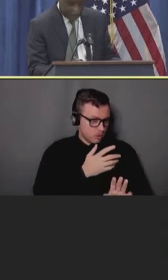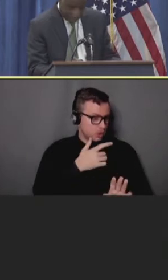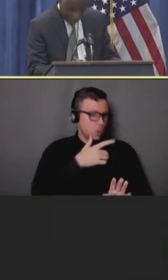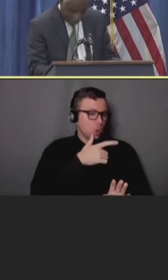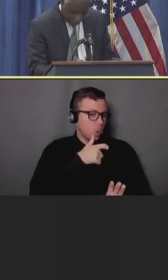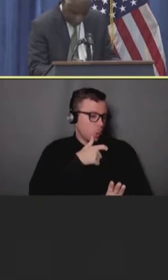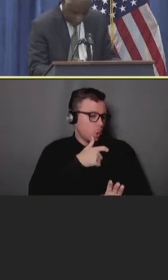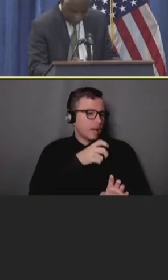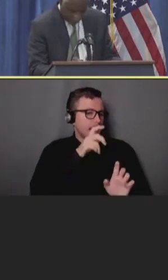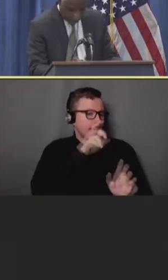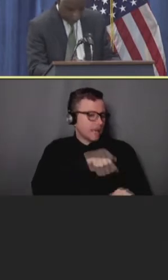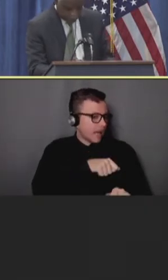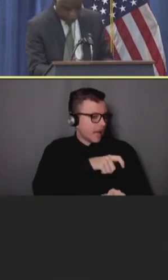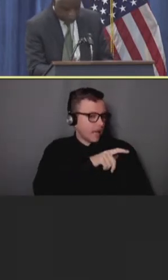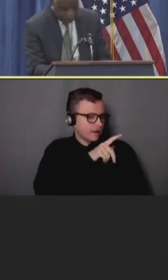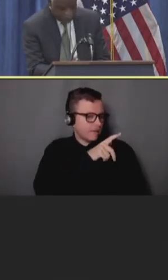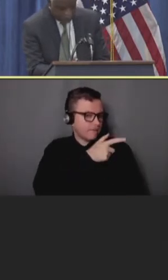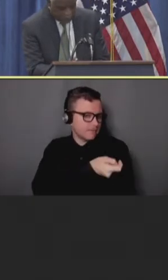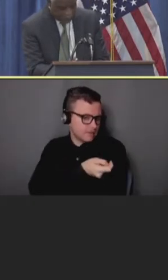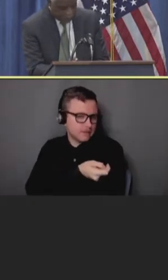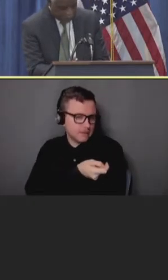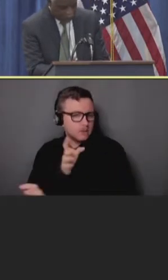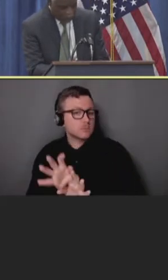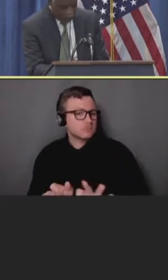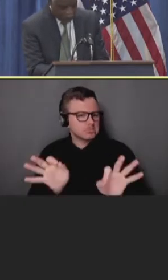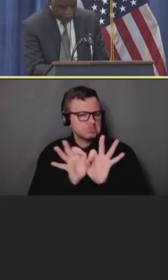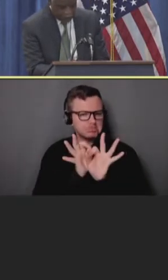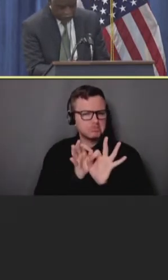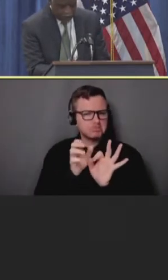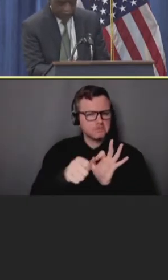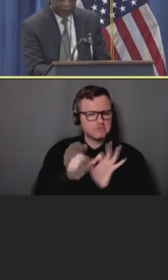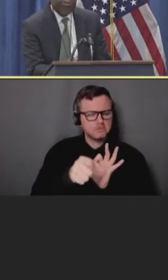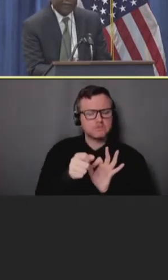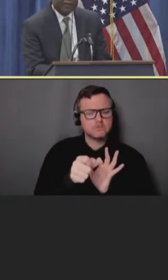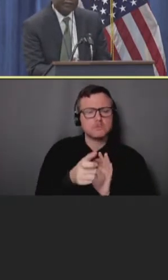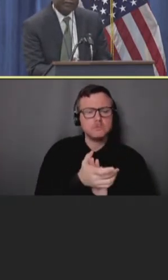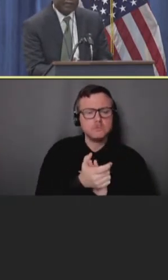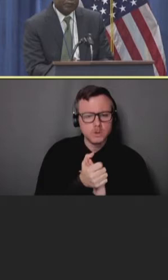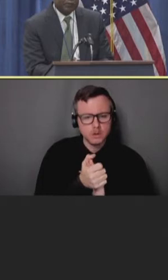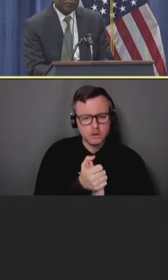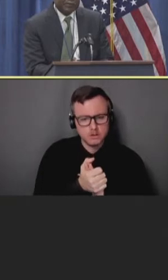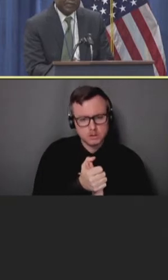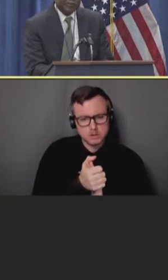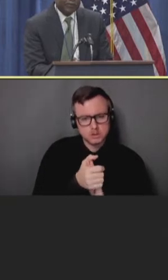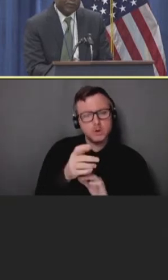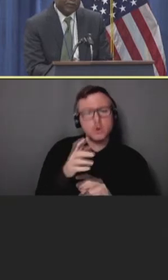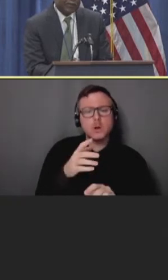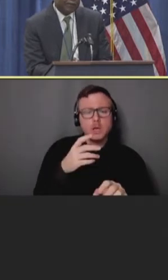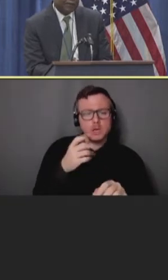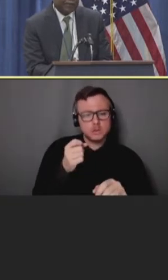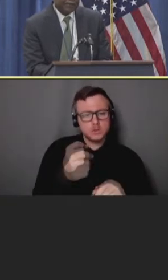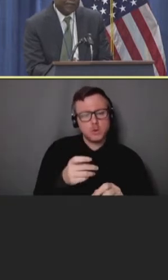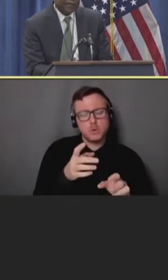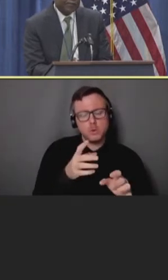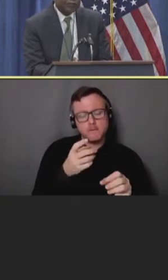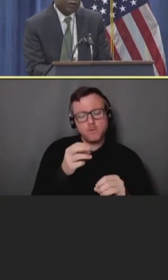and crucial in regards to, again, the implementation of the vaccine. And so